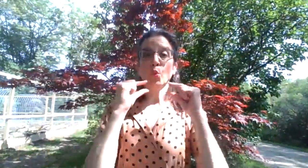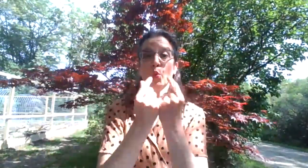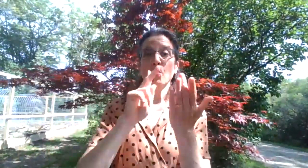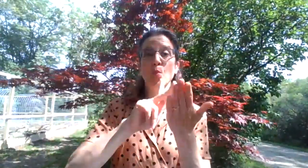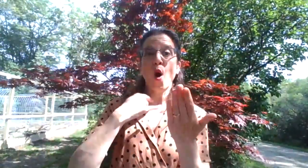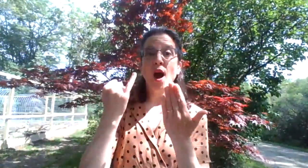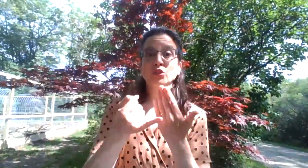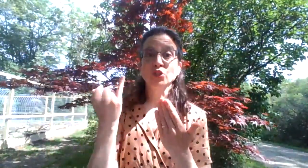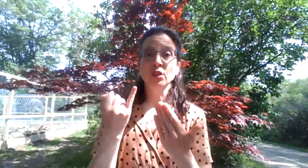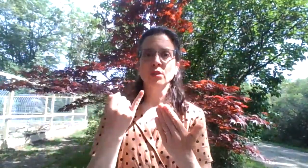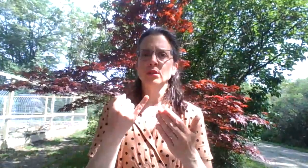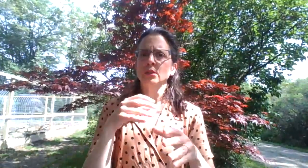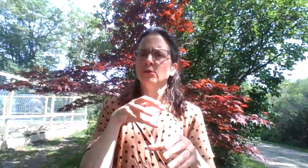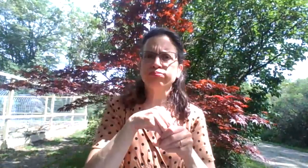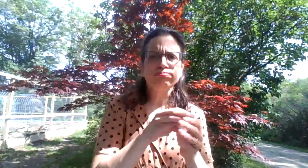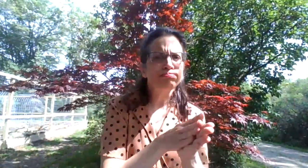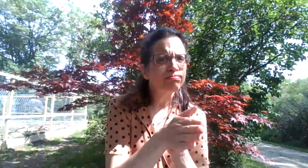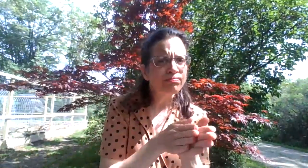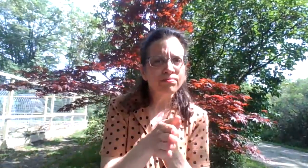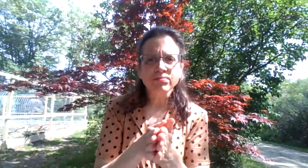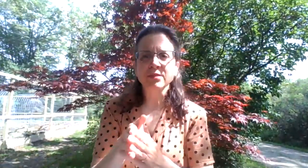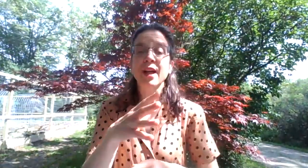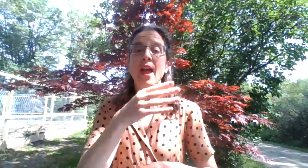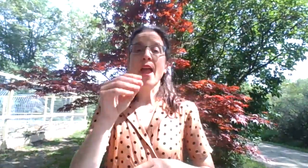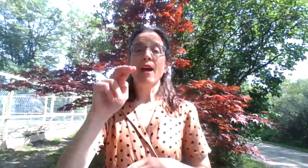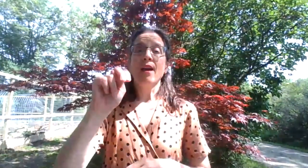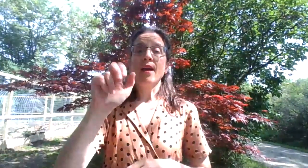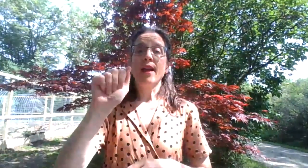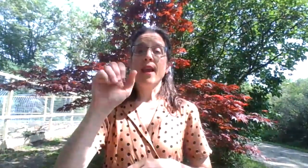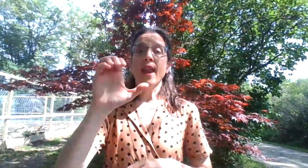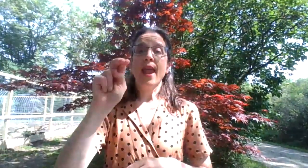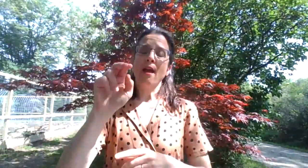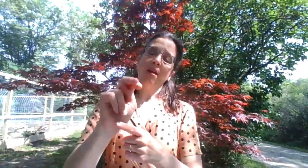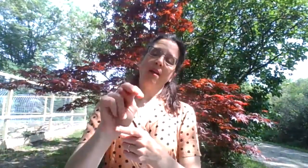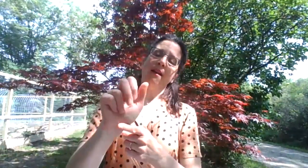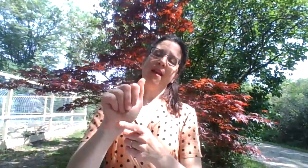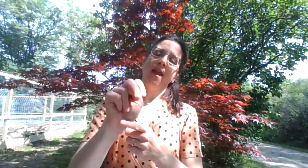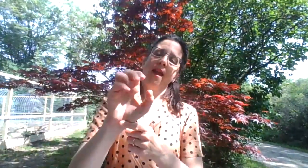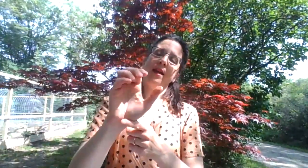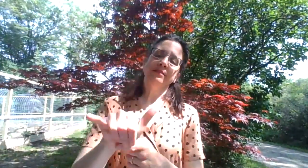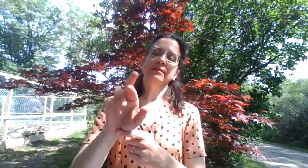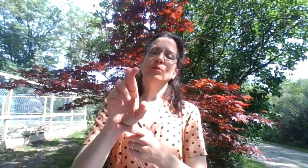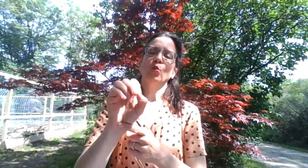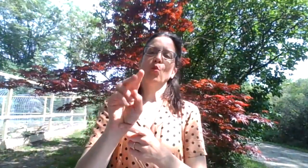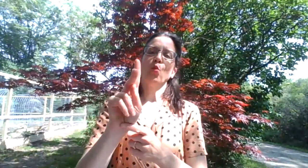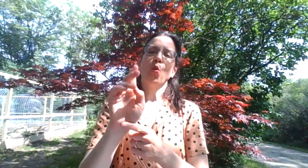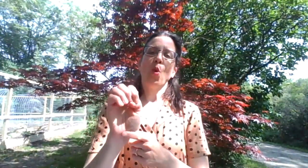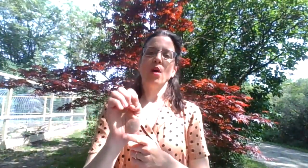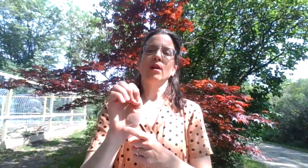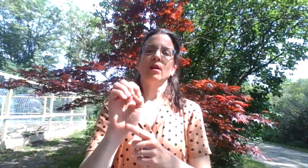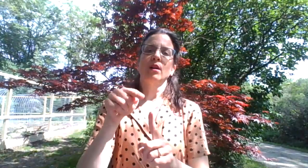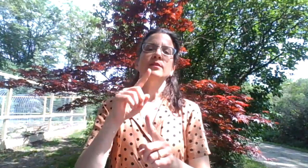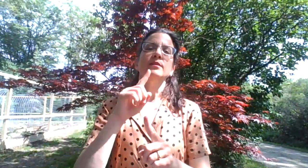She was involved in two large group mural projects, and had a high level of motivation